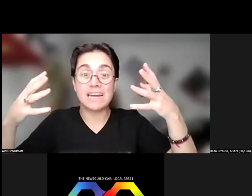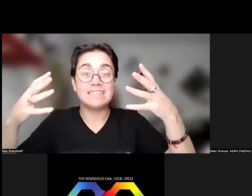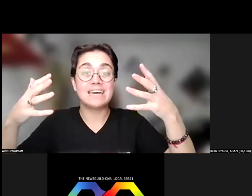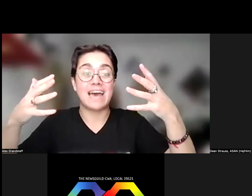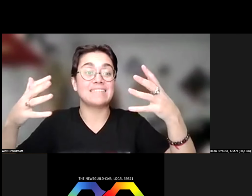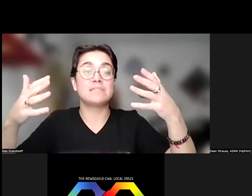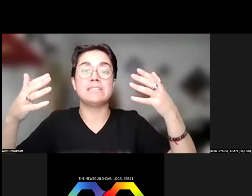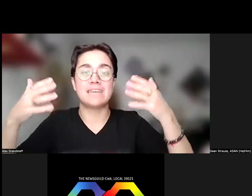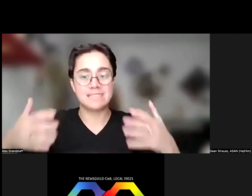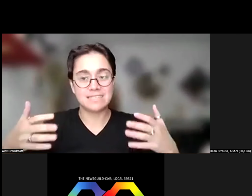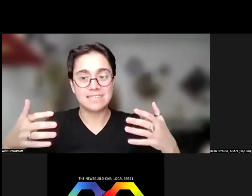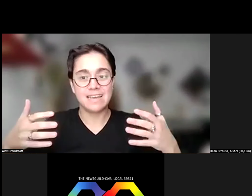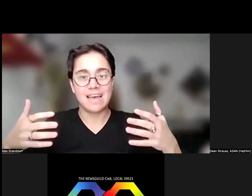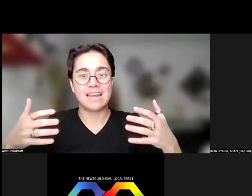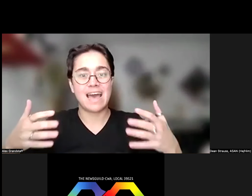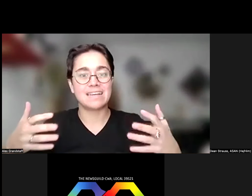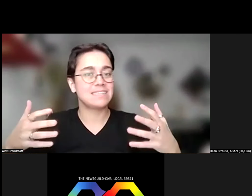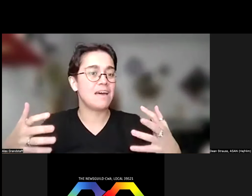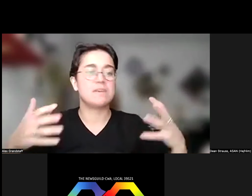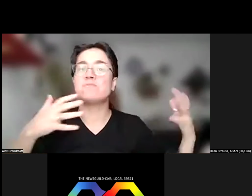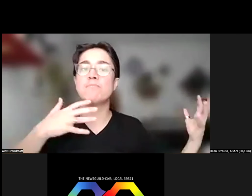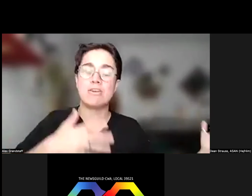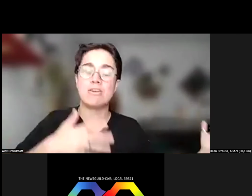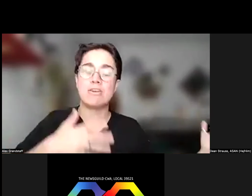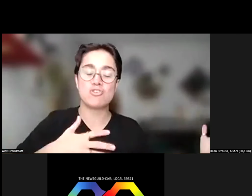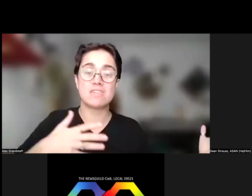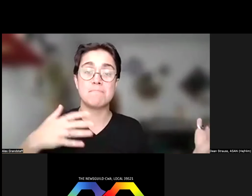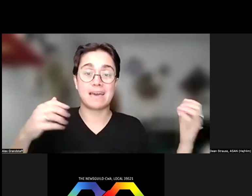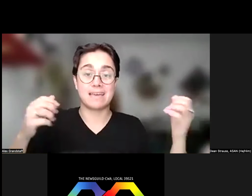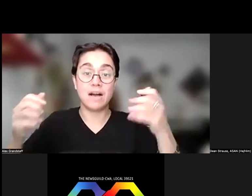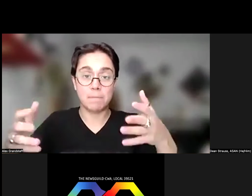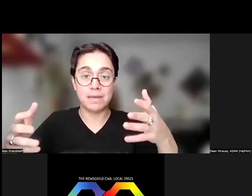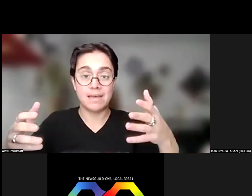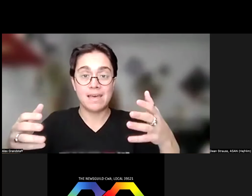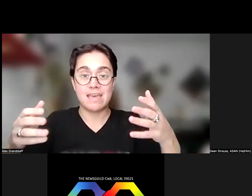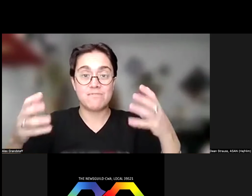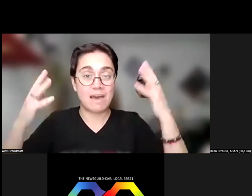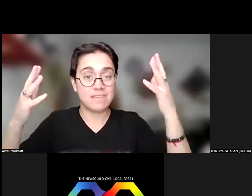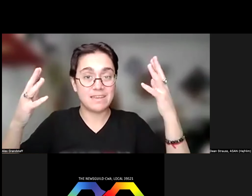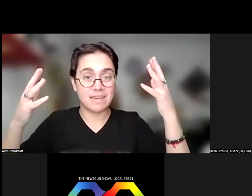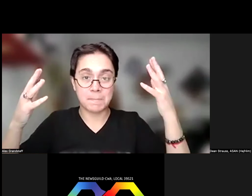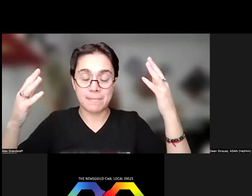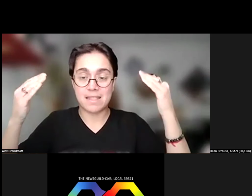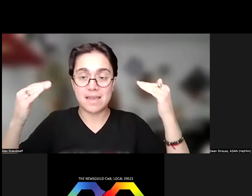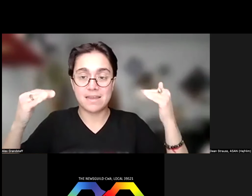good. It's great to come up with an idea. But an